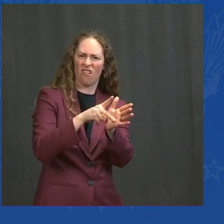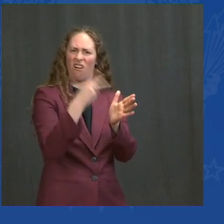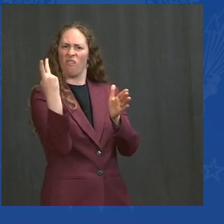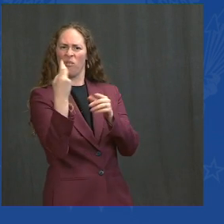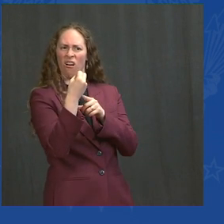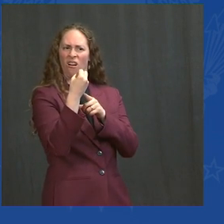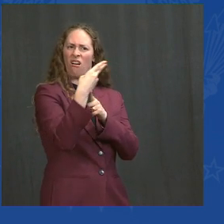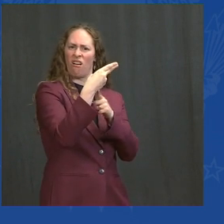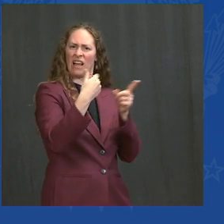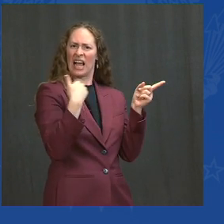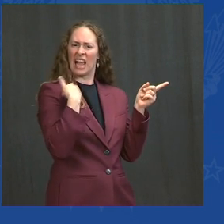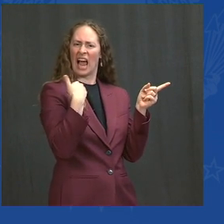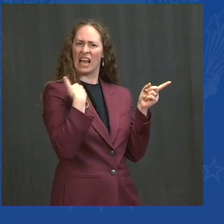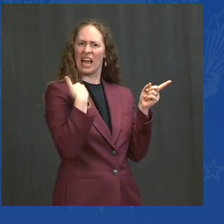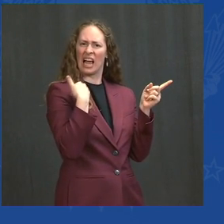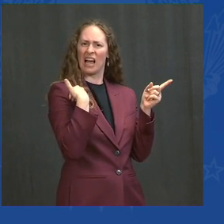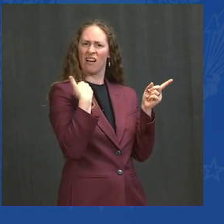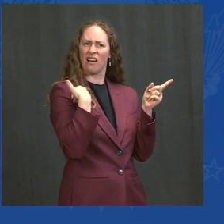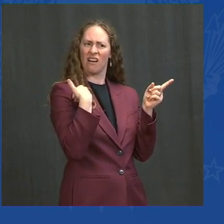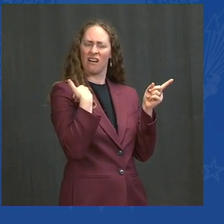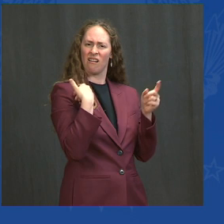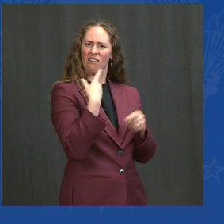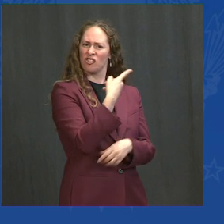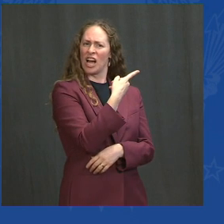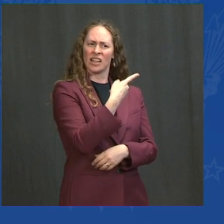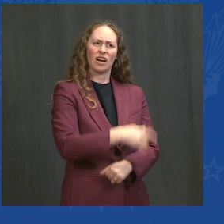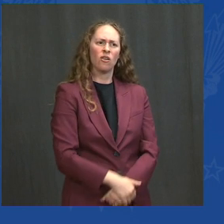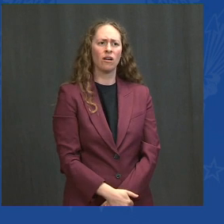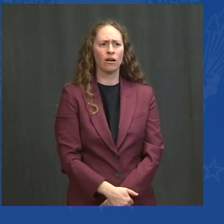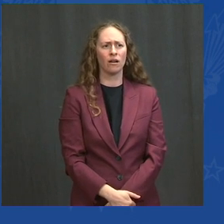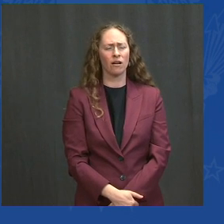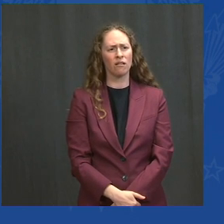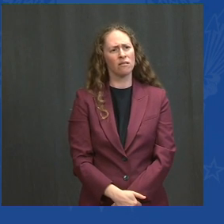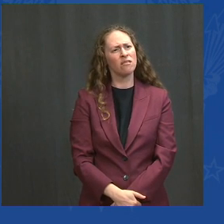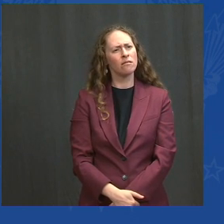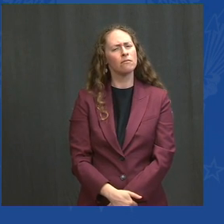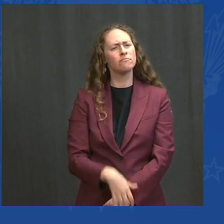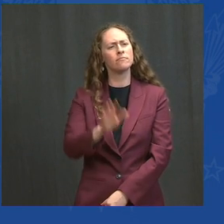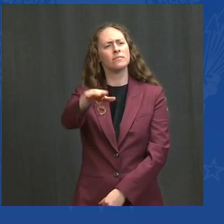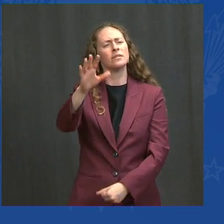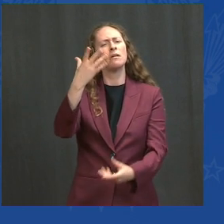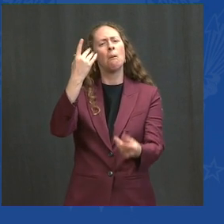I bet every one of you here can tell me what the most dangerous intersections in your town are.